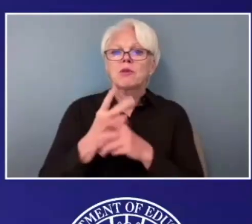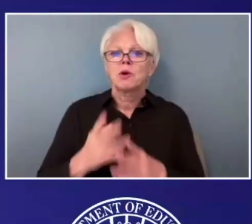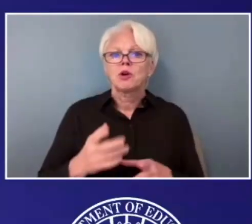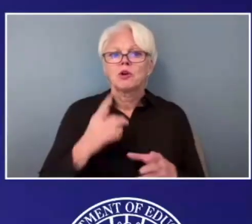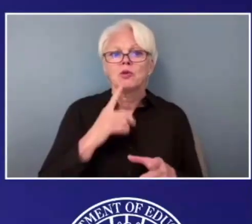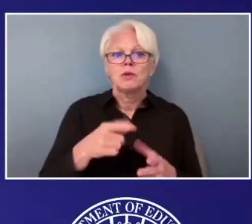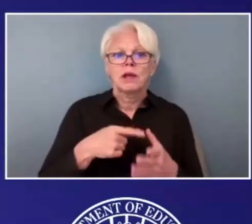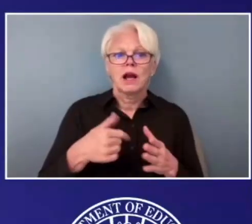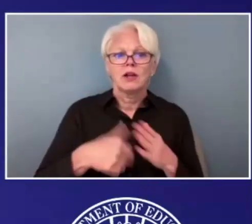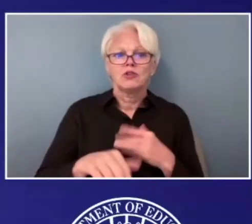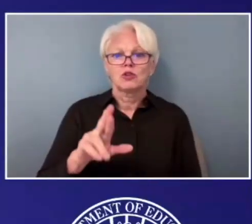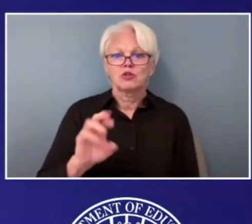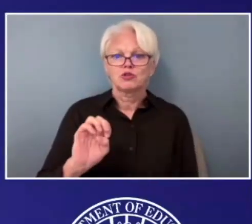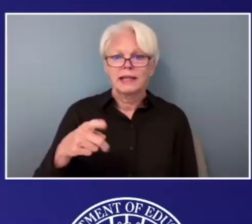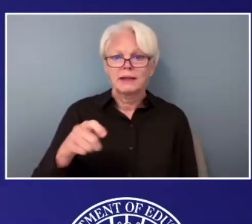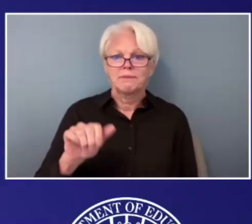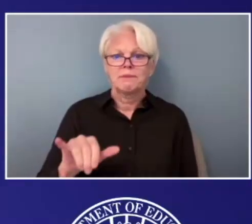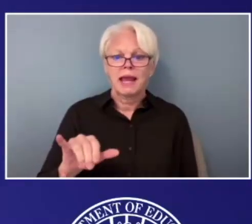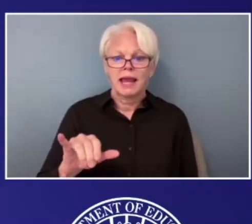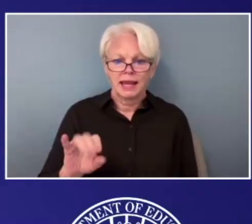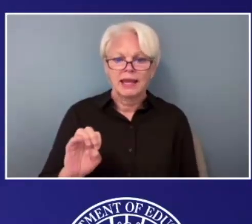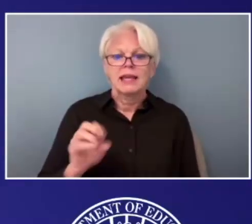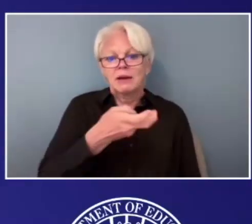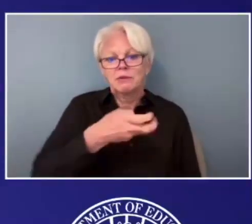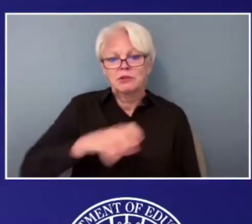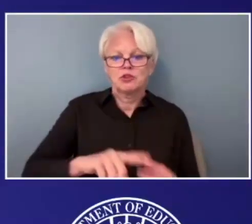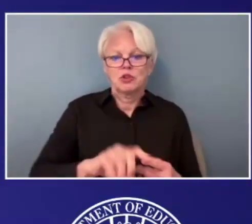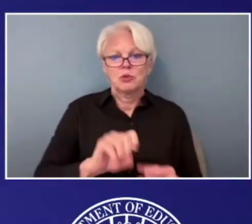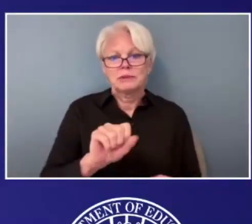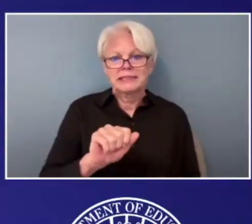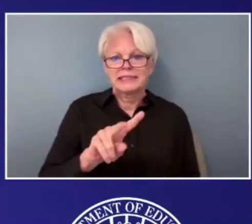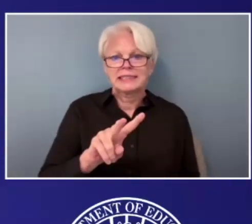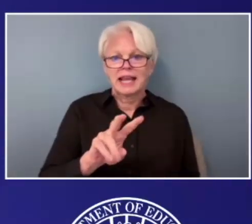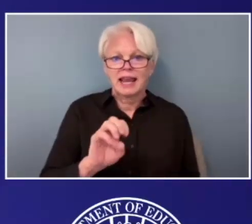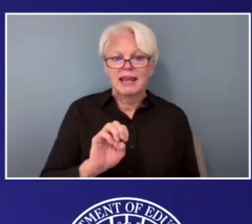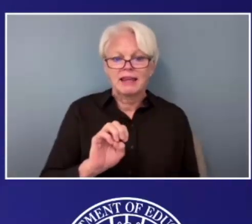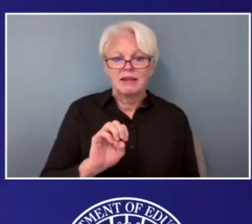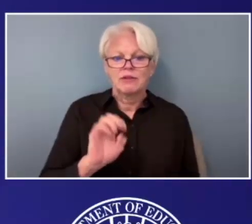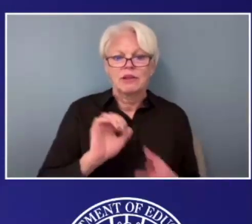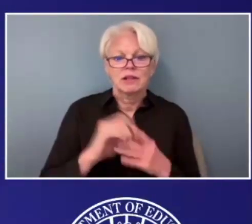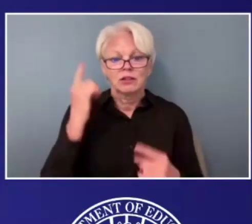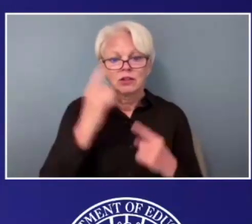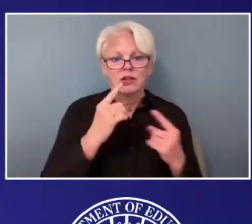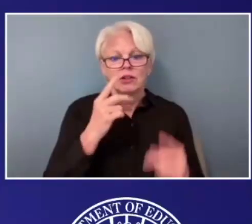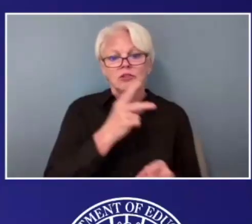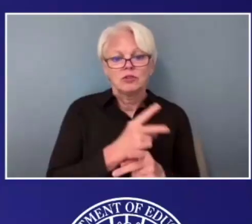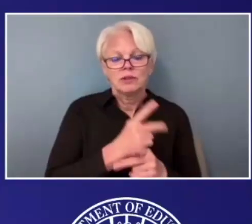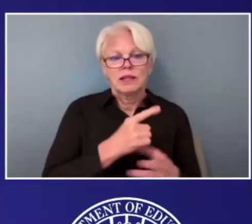and then since repaid was transitioned into SAVE. Is there consideration to maintain payments under SAVE through June 30th,